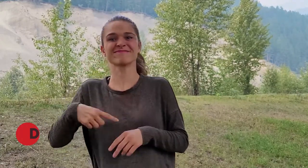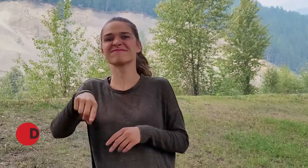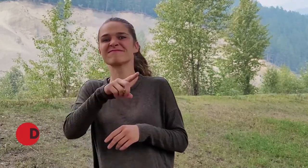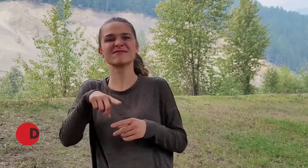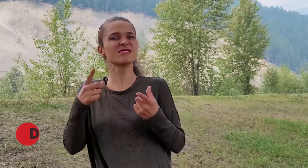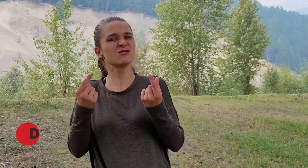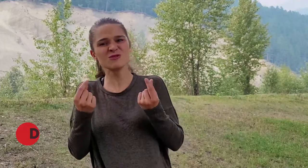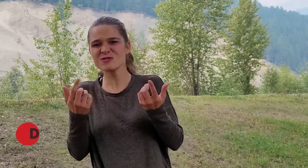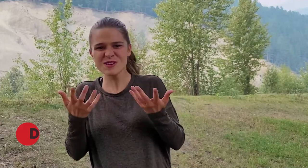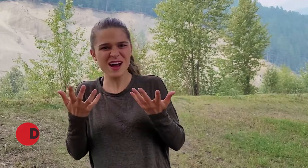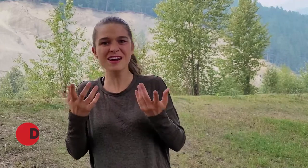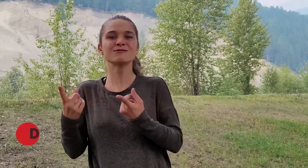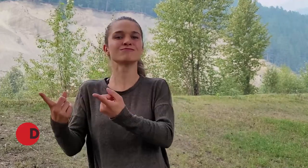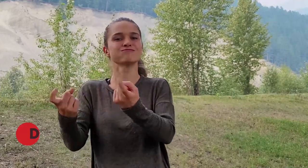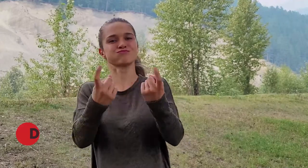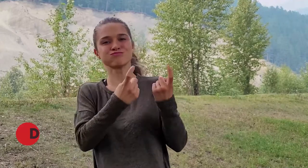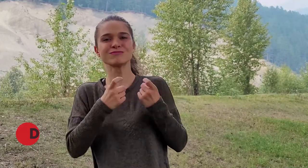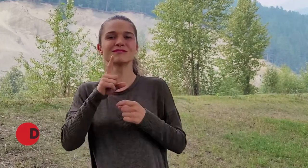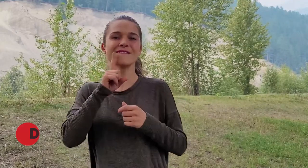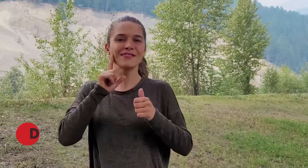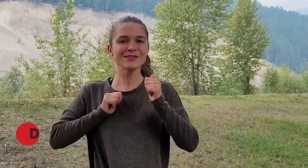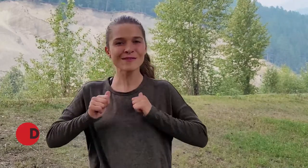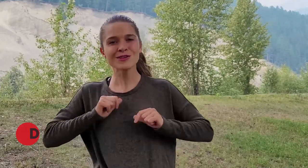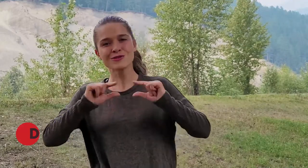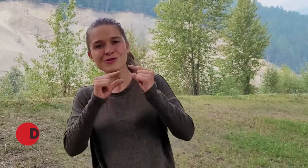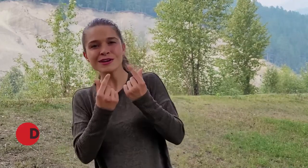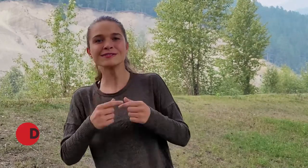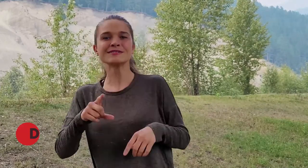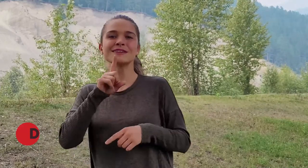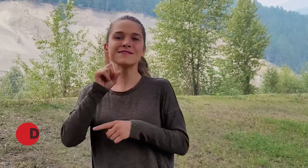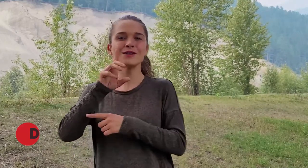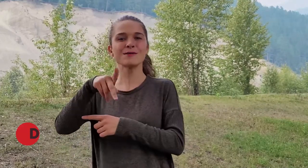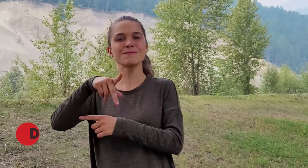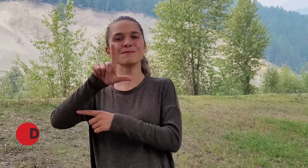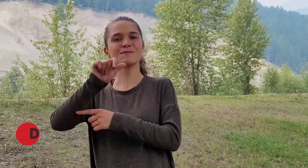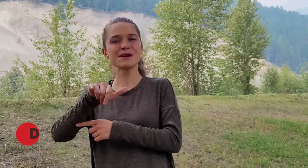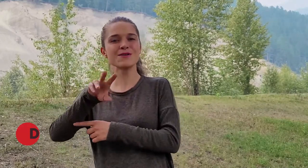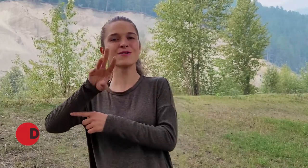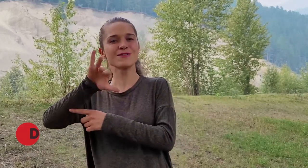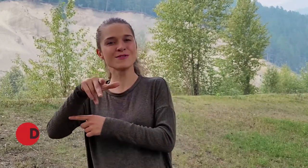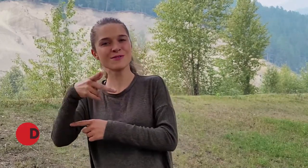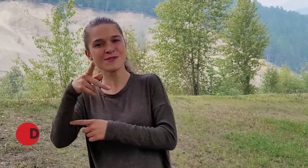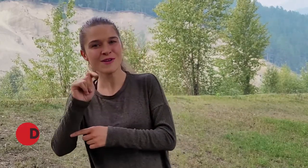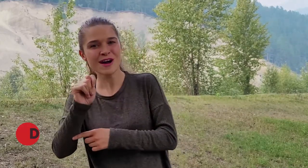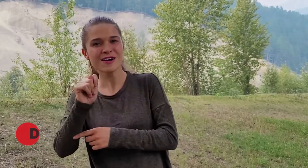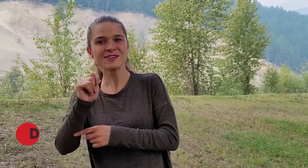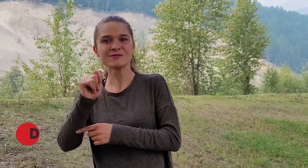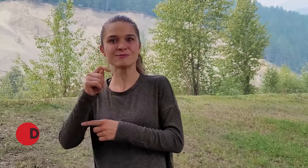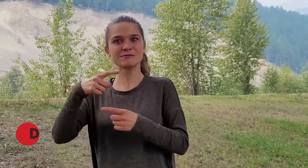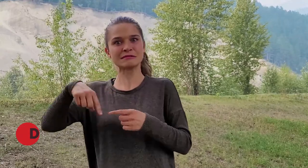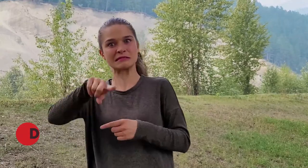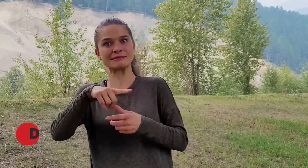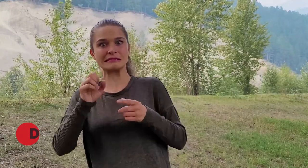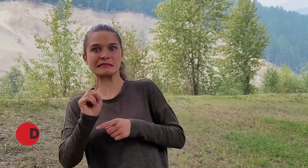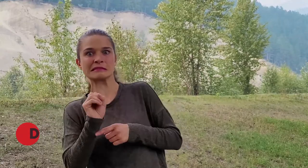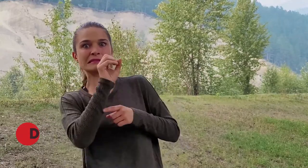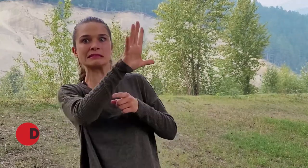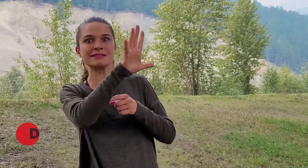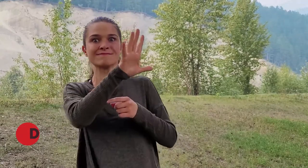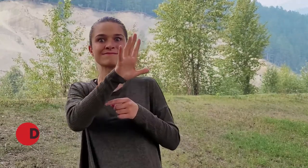They recruited Deaf theater groups and Deaf playwrights to submit a